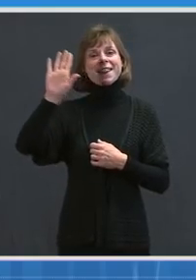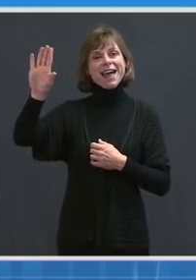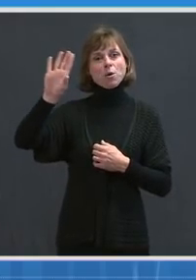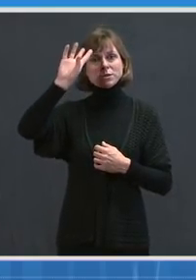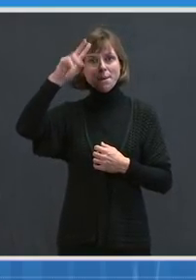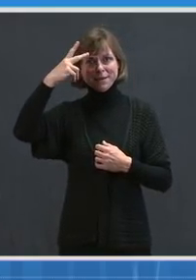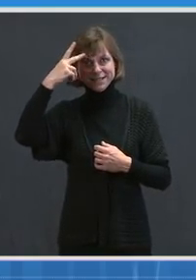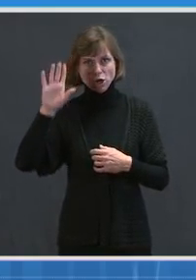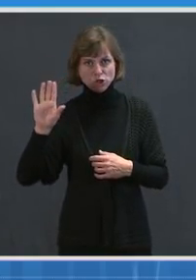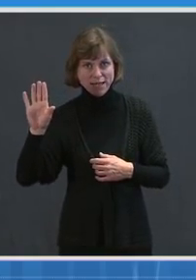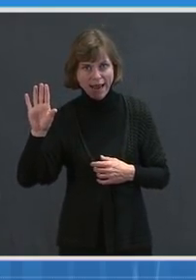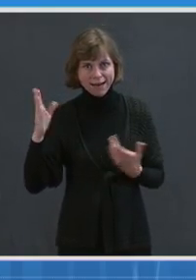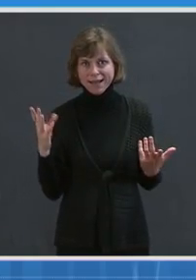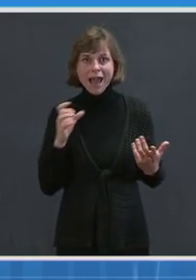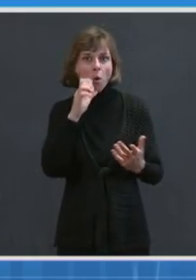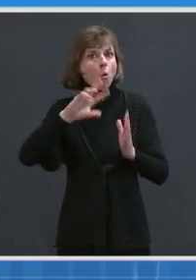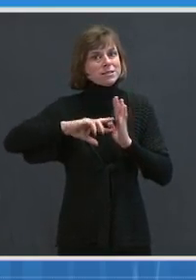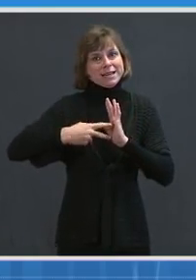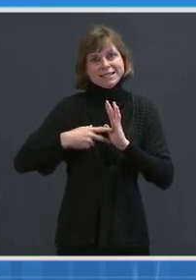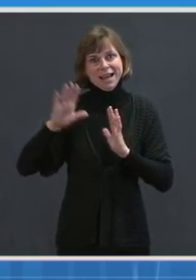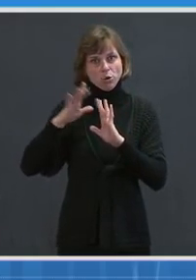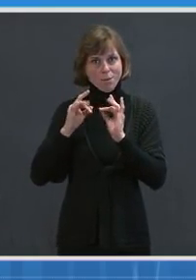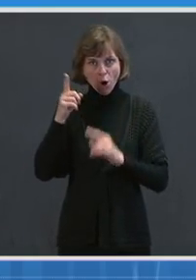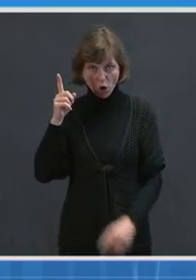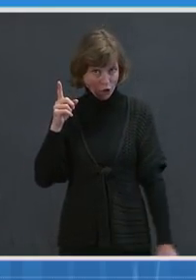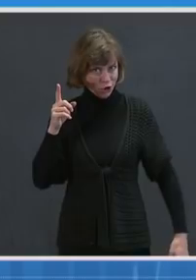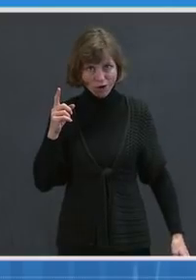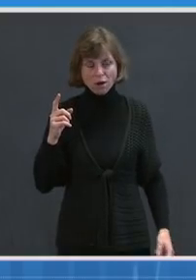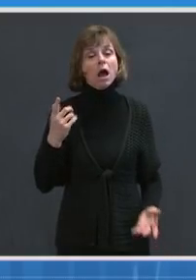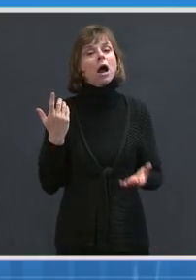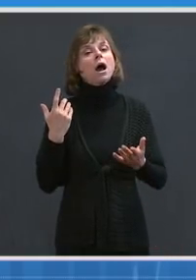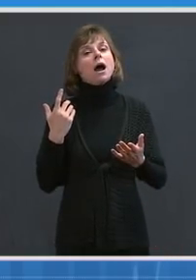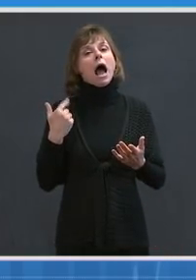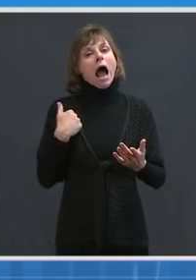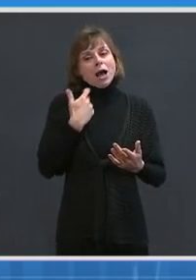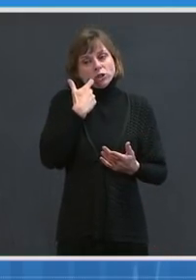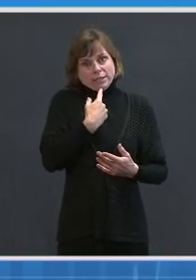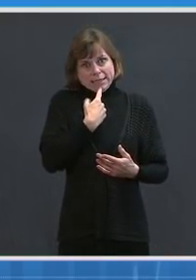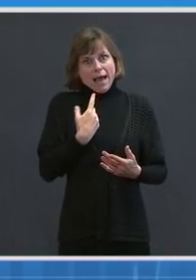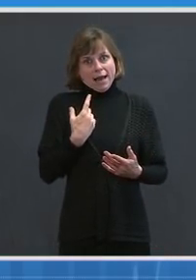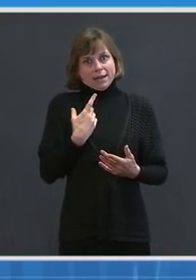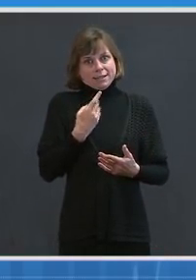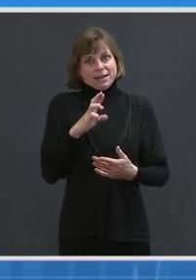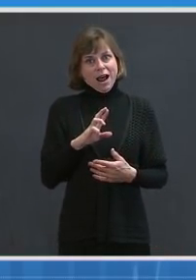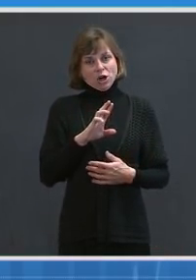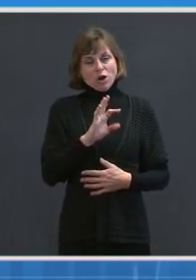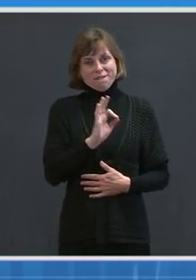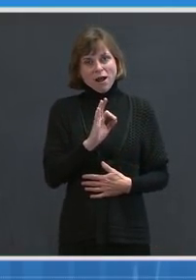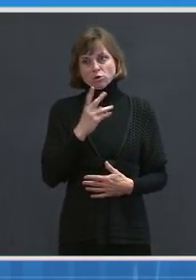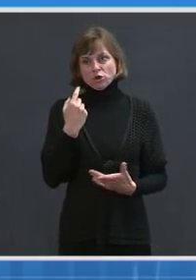So -- and thankfully, I think, as Dr. Fauci said, we're seeing widely across the country,